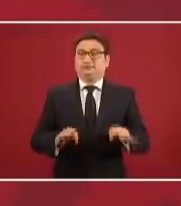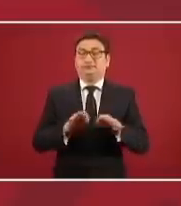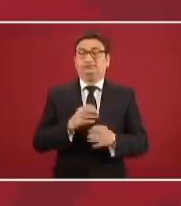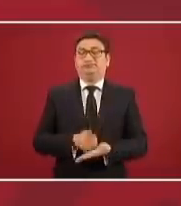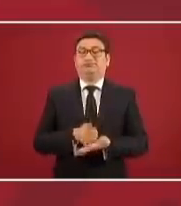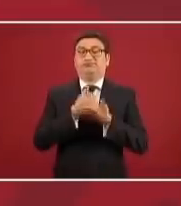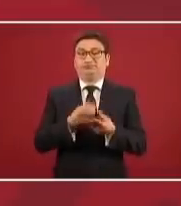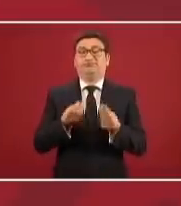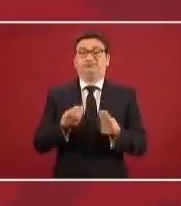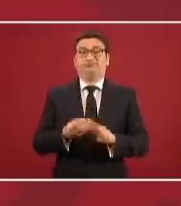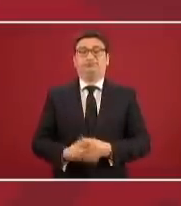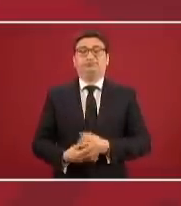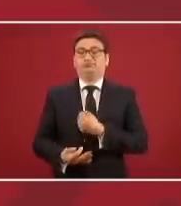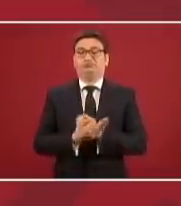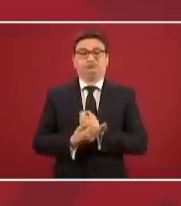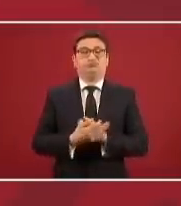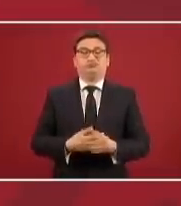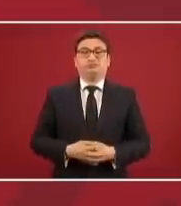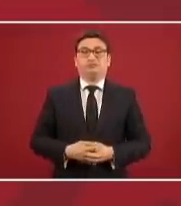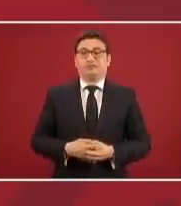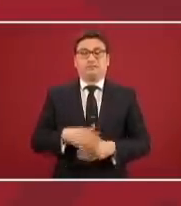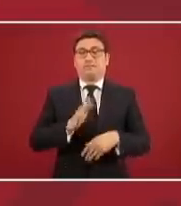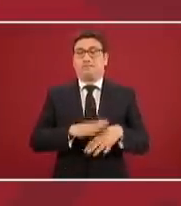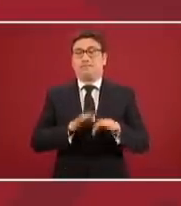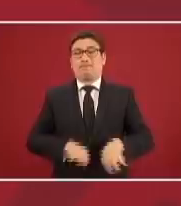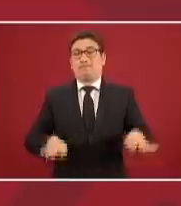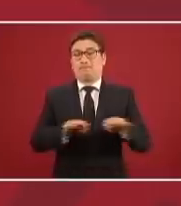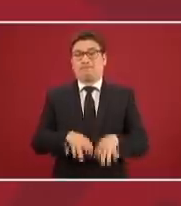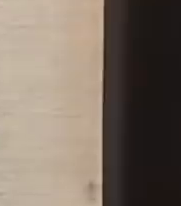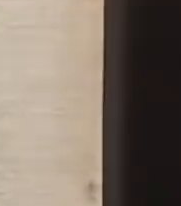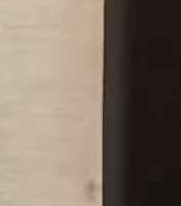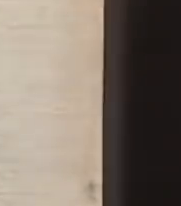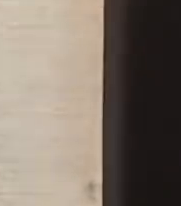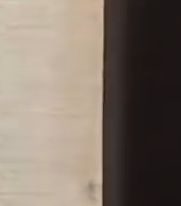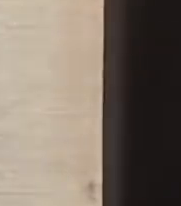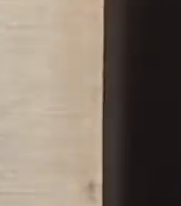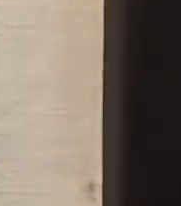is much slower leader or followers in the case of andrés manuel I think he exaggerates a